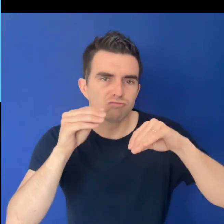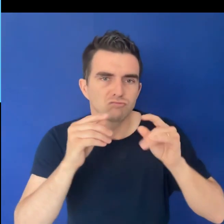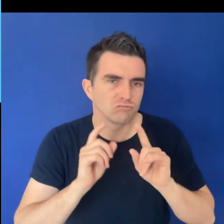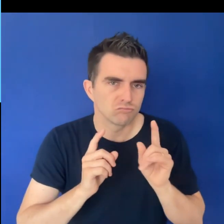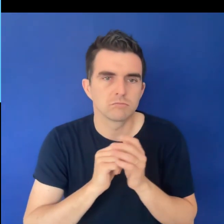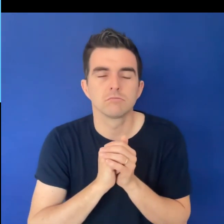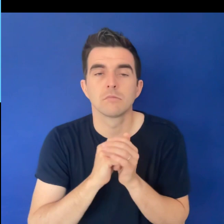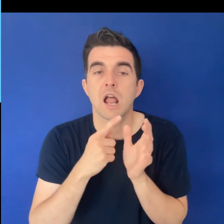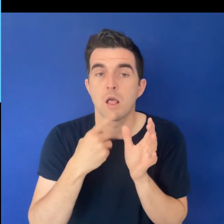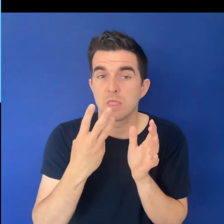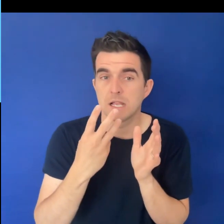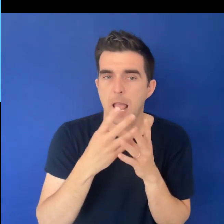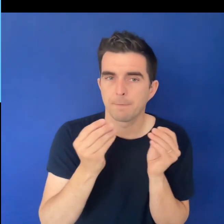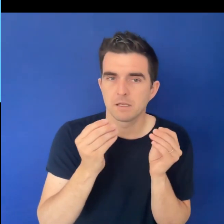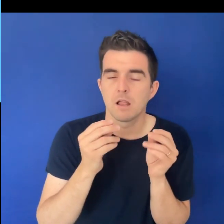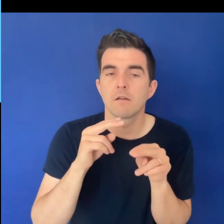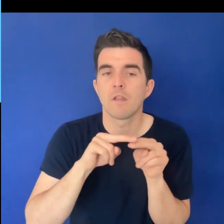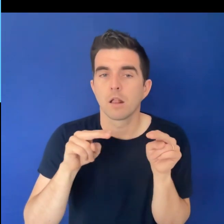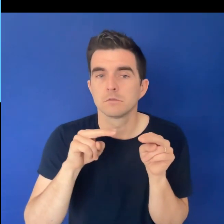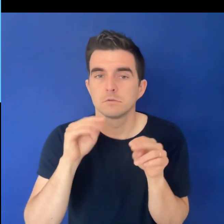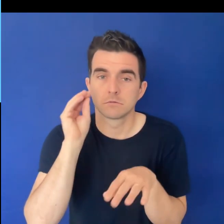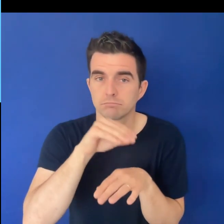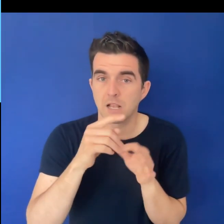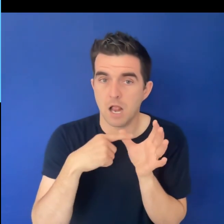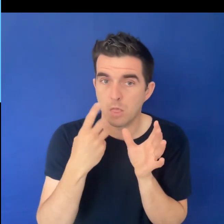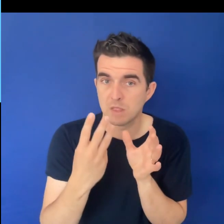A3 is empty. Flats placed in A3.